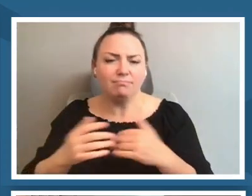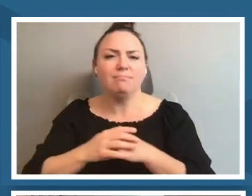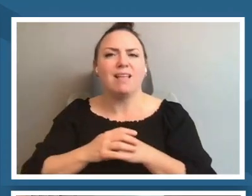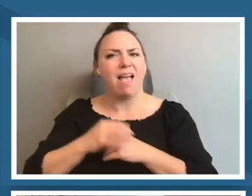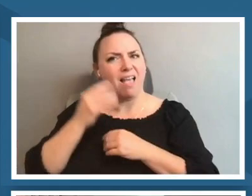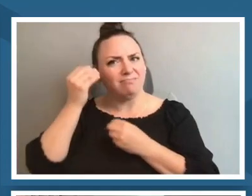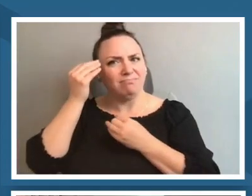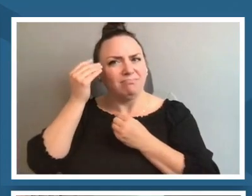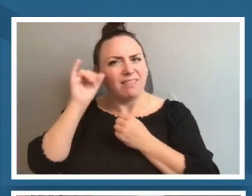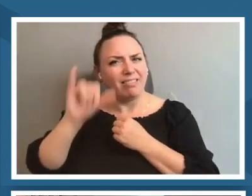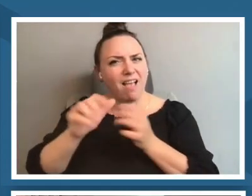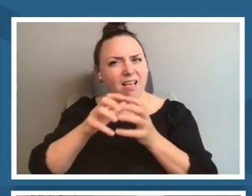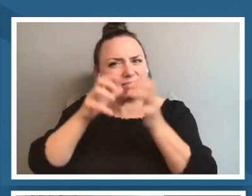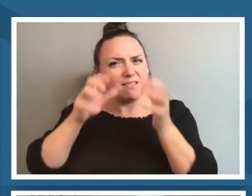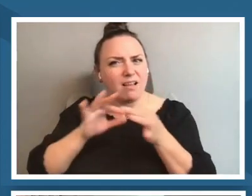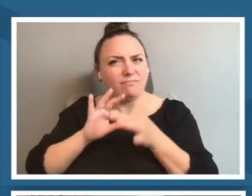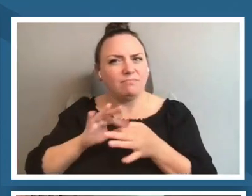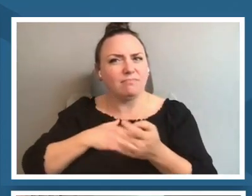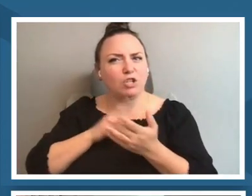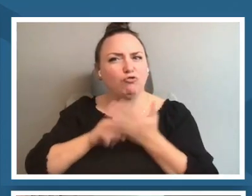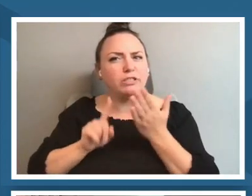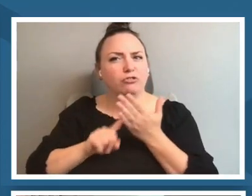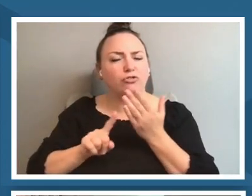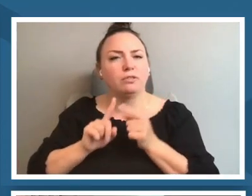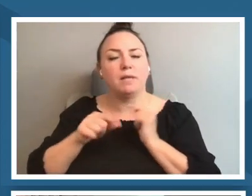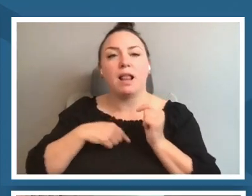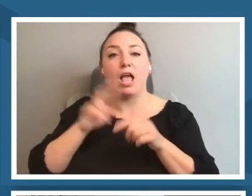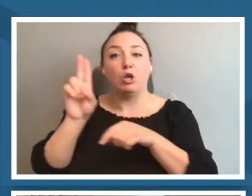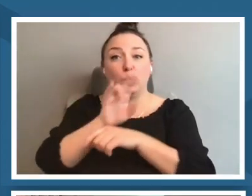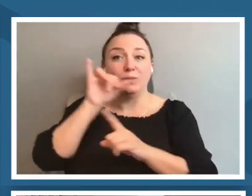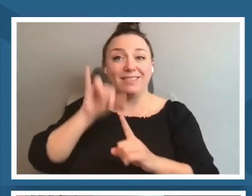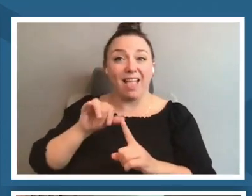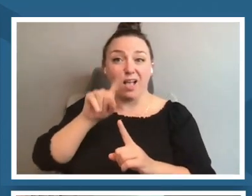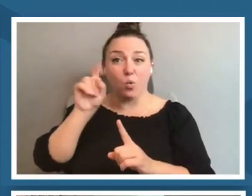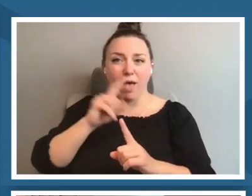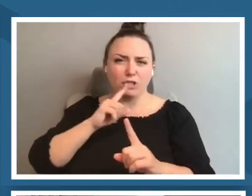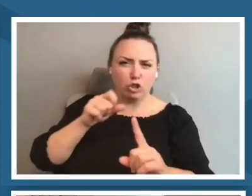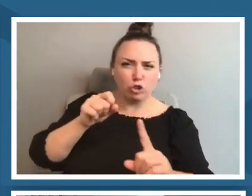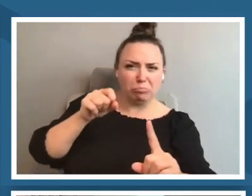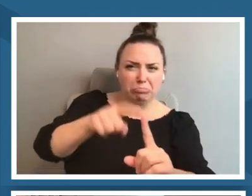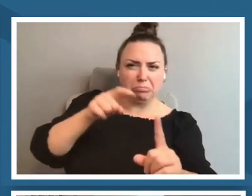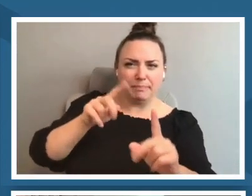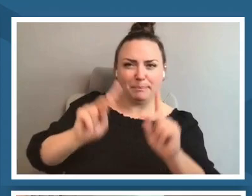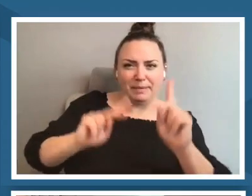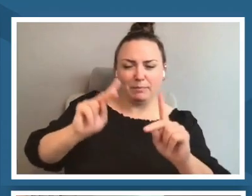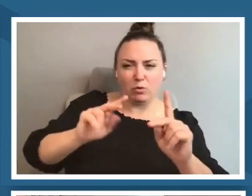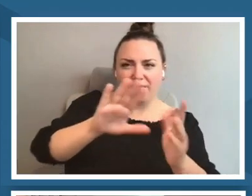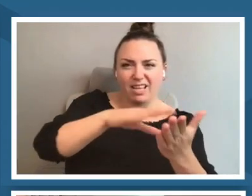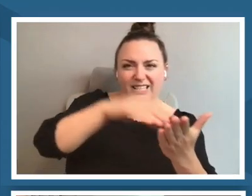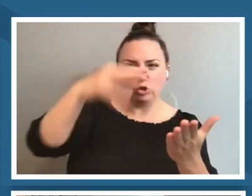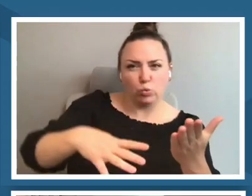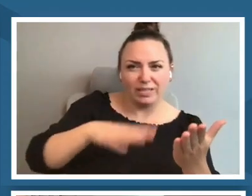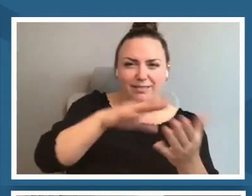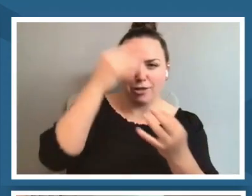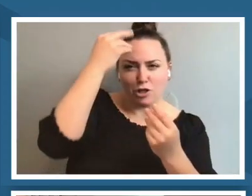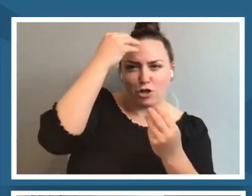of my own research but i also use it to provoke students and here and i you know